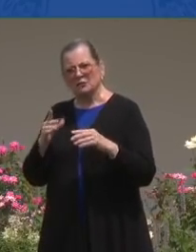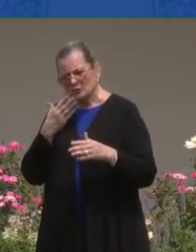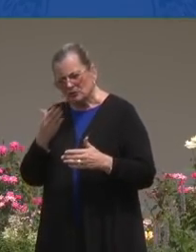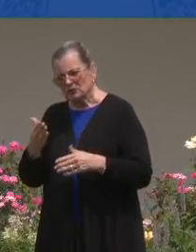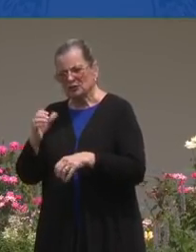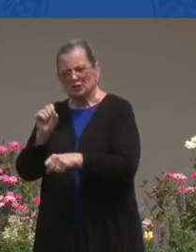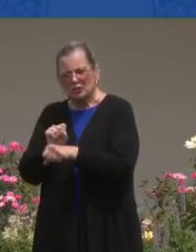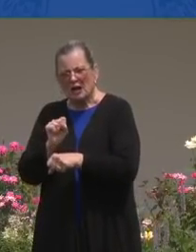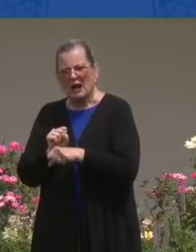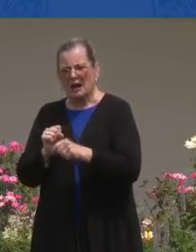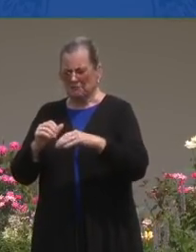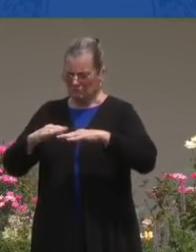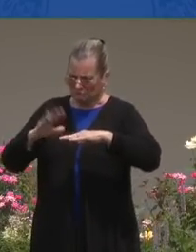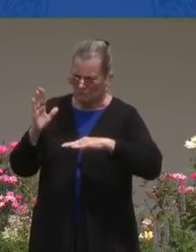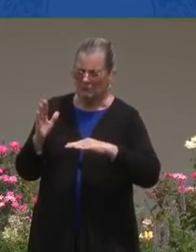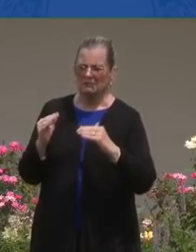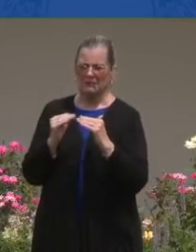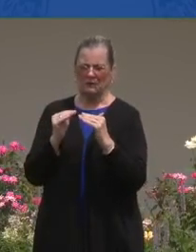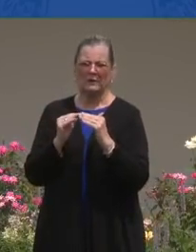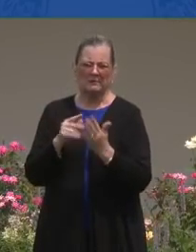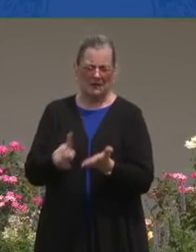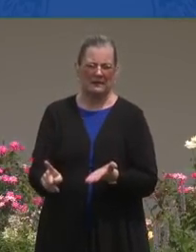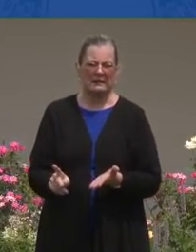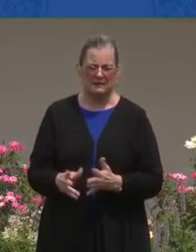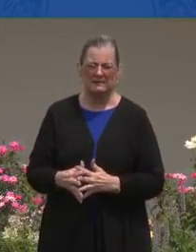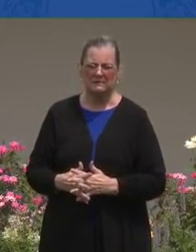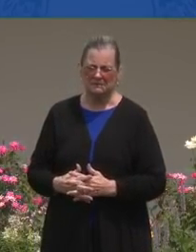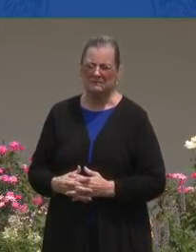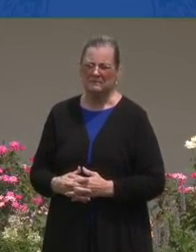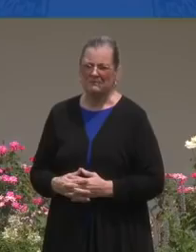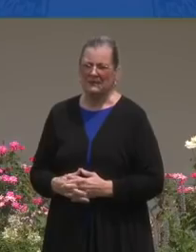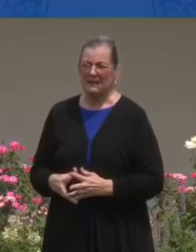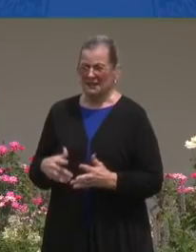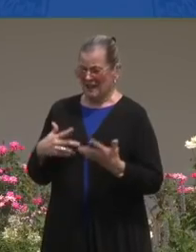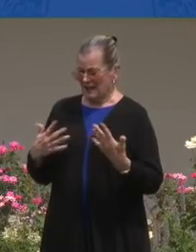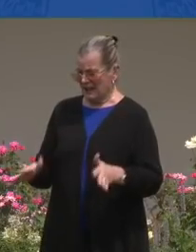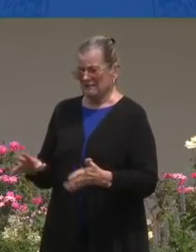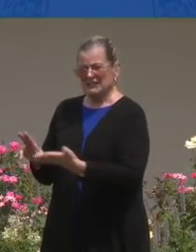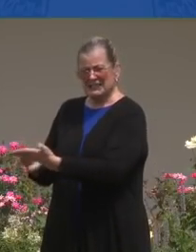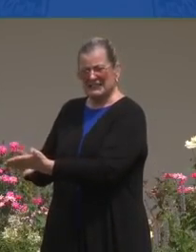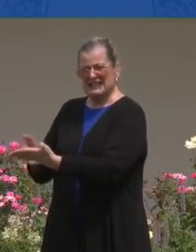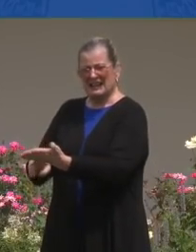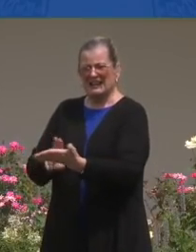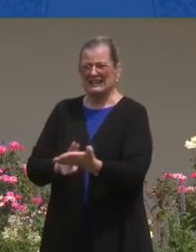Because of additional executive orders I've signed, we are working to remove barriers that hold back disabled